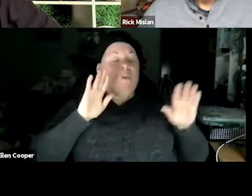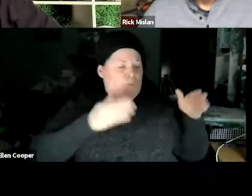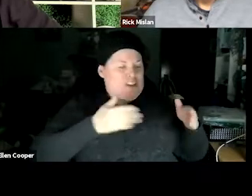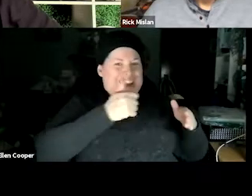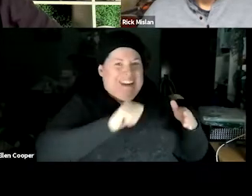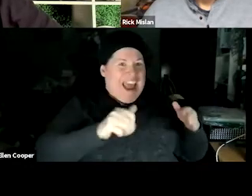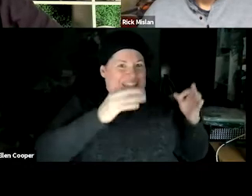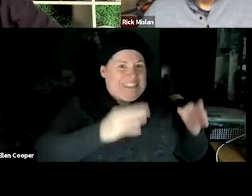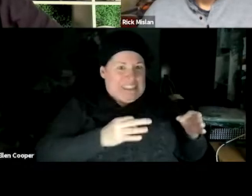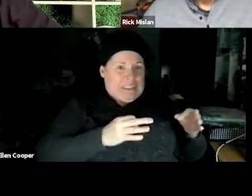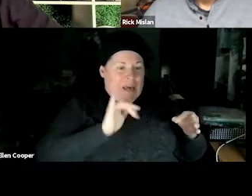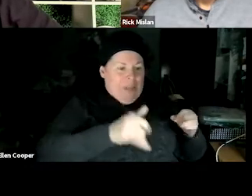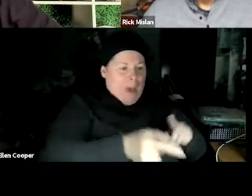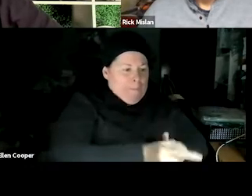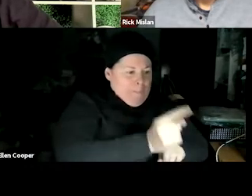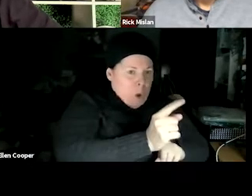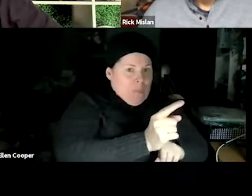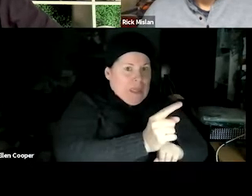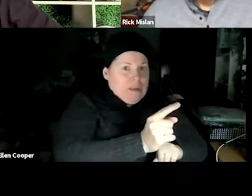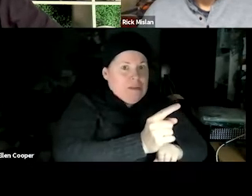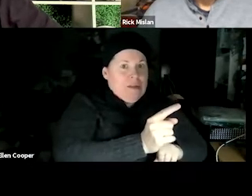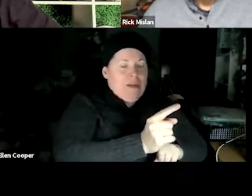CalebBarlow: You know, most teams probably would have made the same call